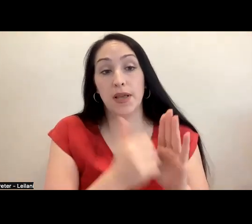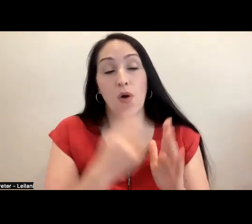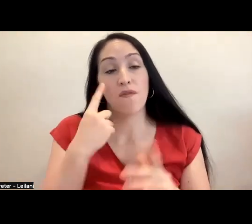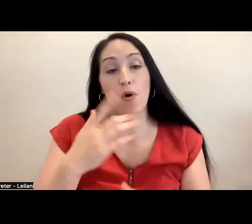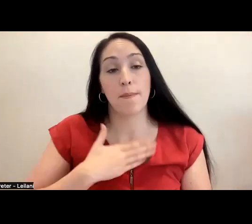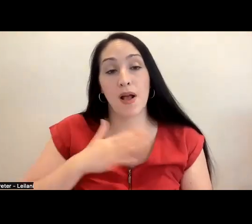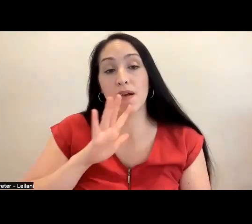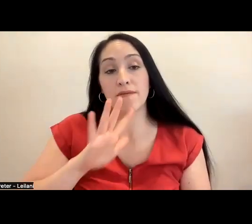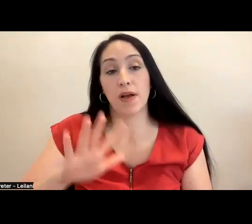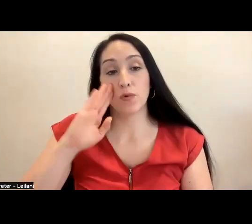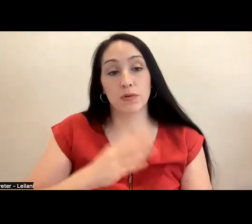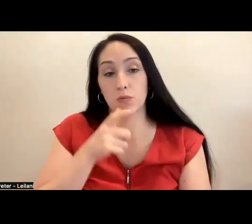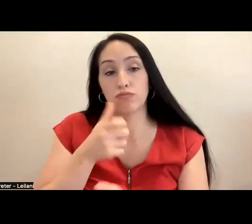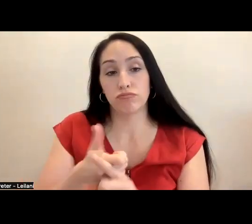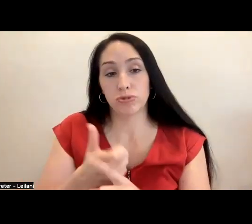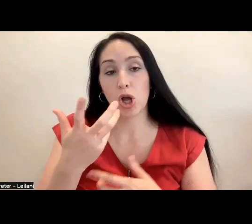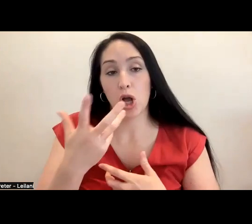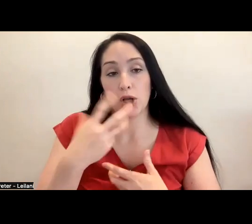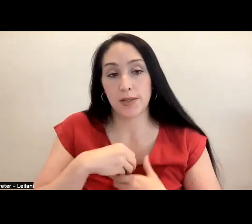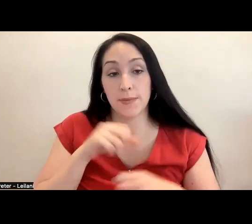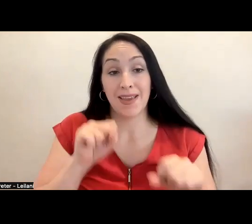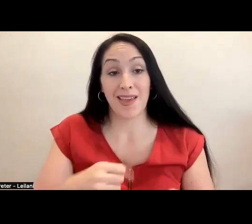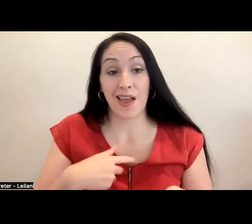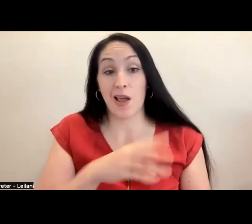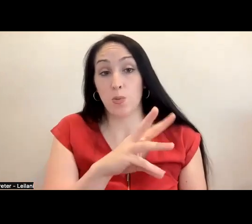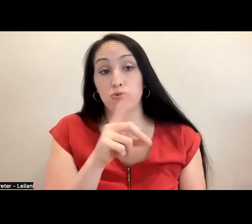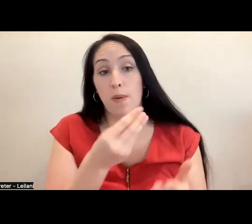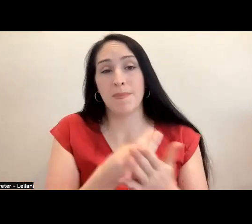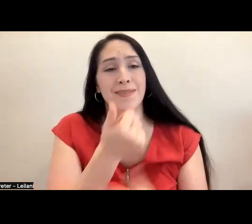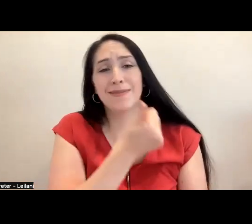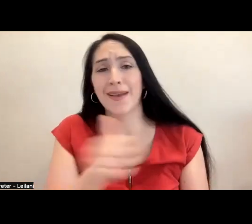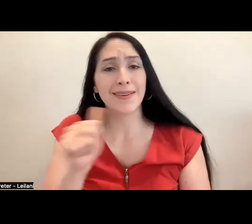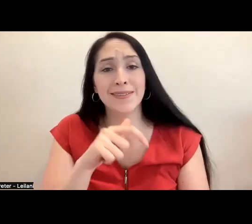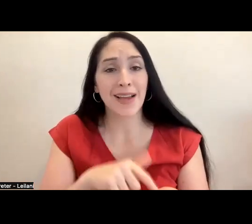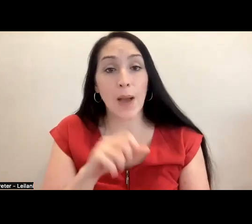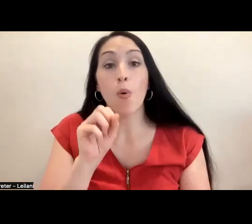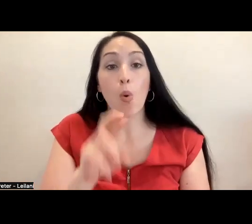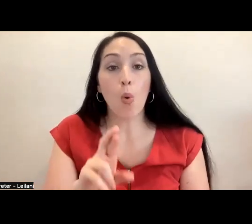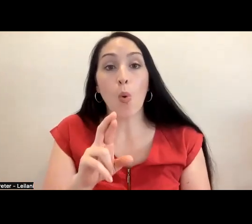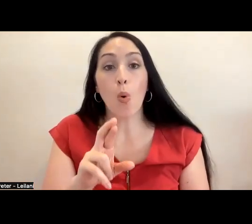and I withdraw money from the account anytime. 11:59:02 I want, or just add to it right once